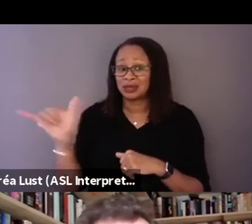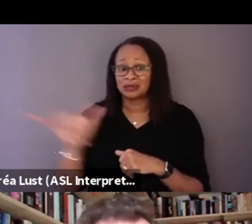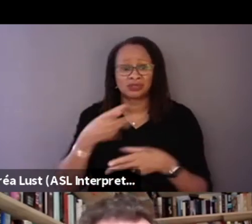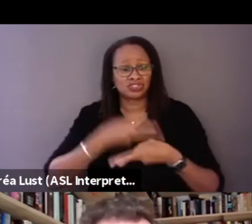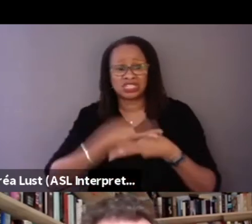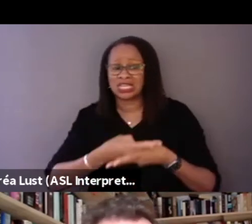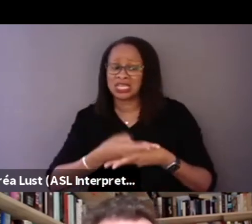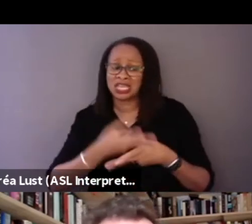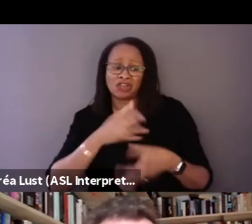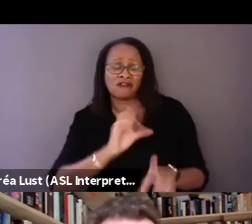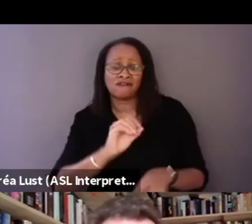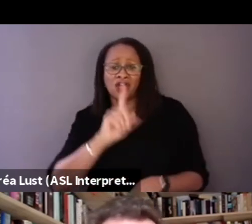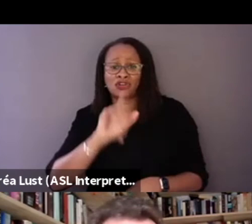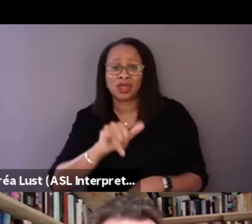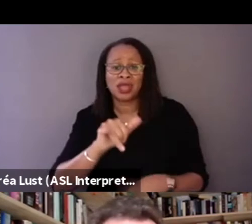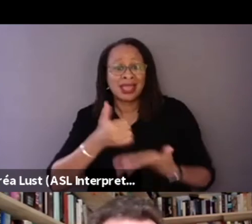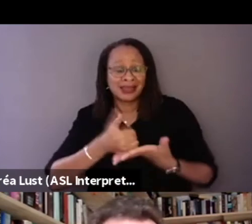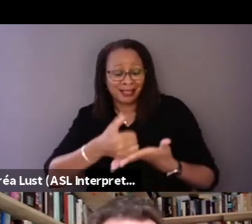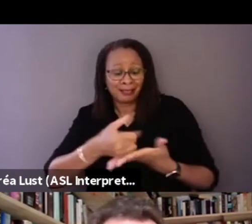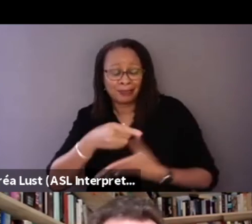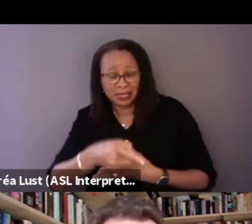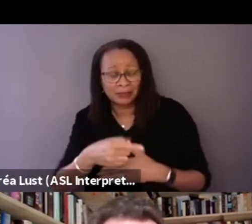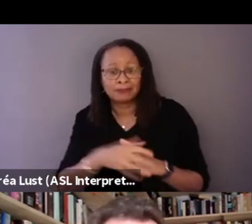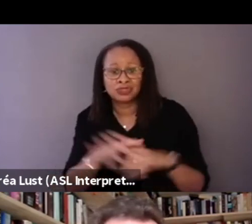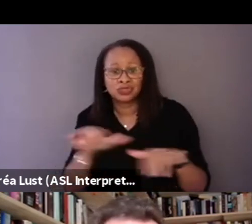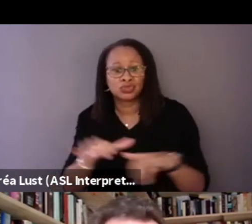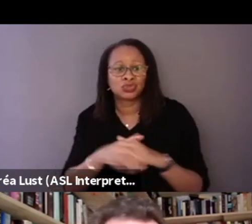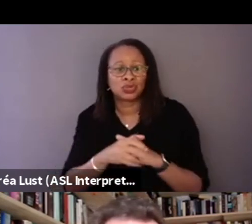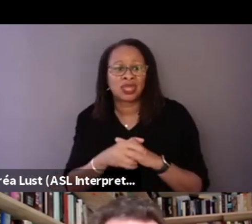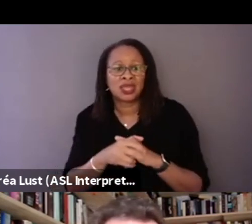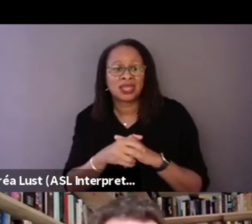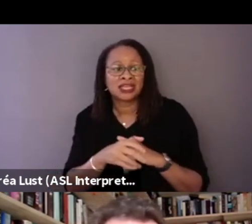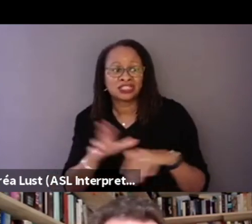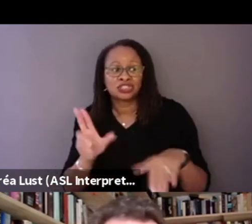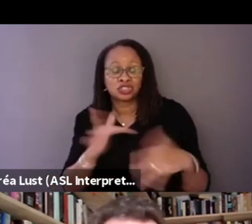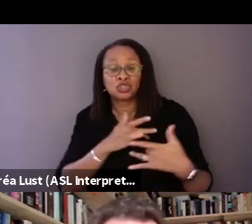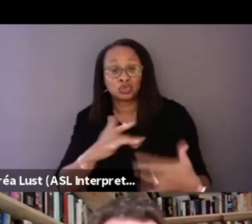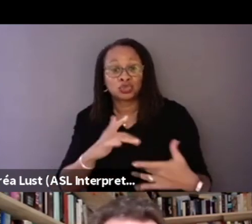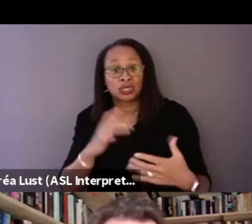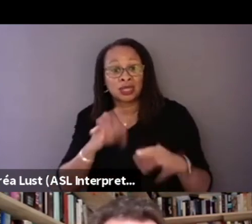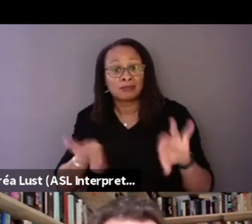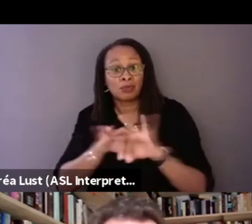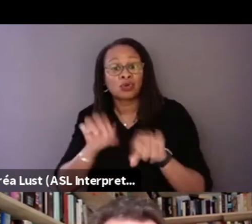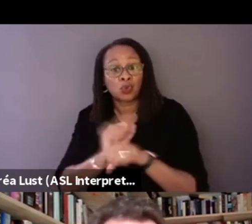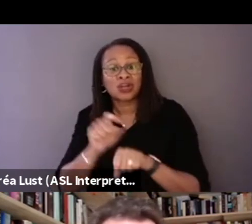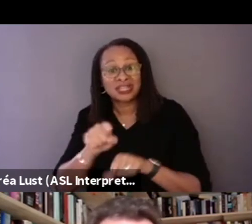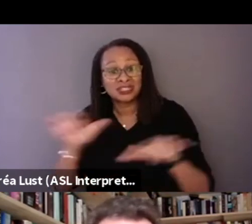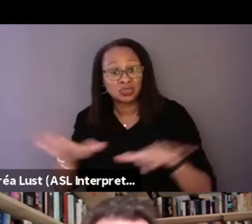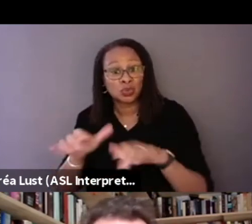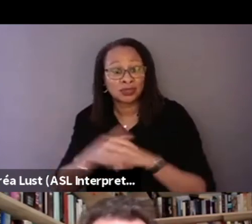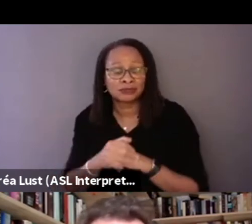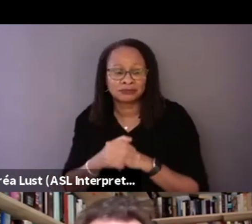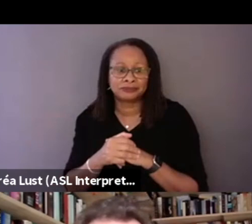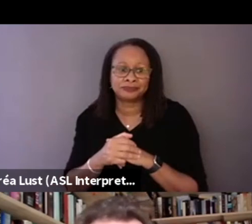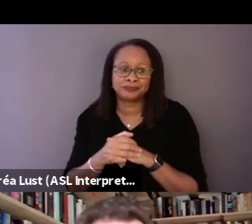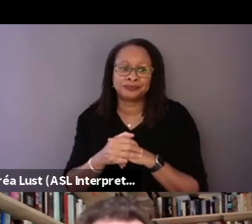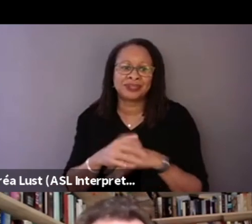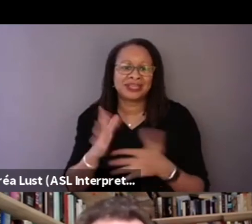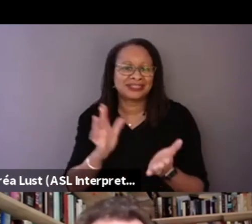and enabling him to do the hugely important work that he's doing. So, you know, it takes a lot of really dedicated,